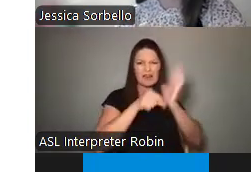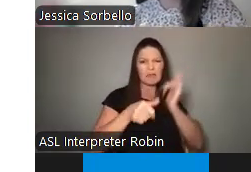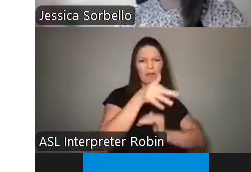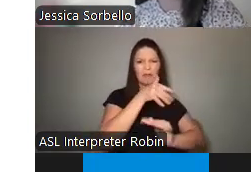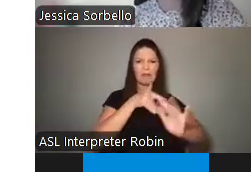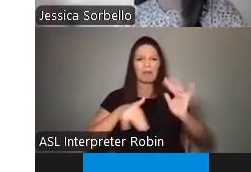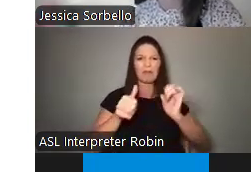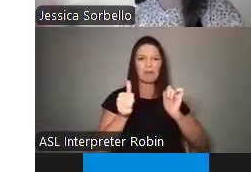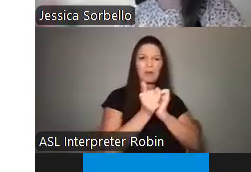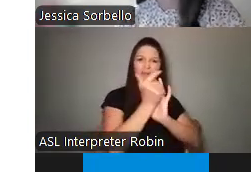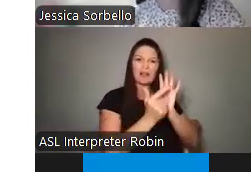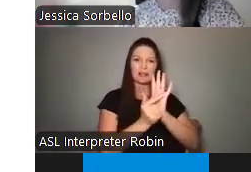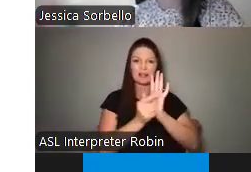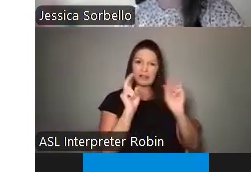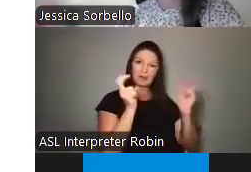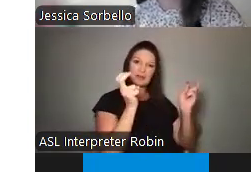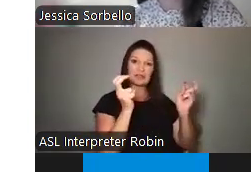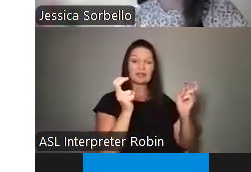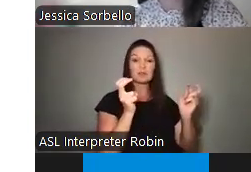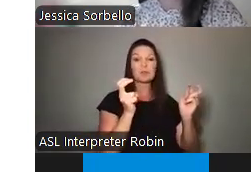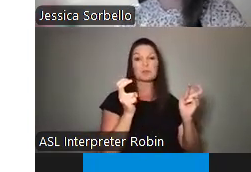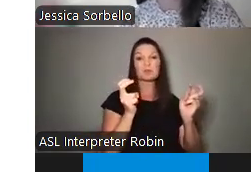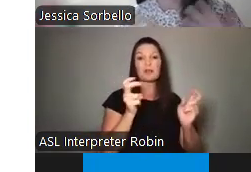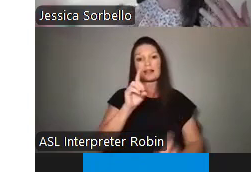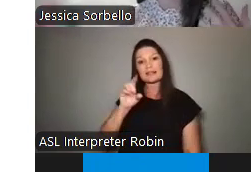every reason to distrust many of the systems. And so, again,